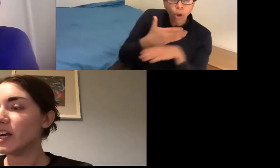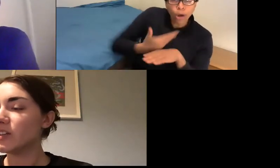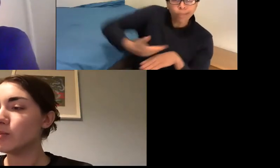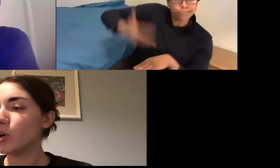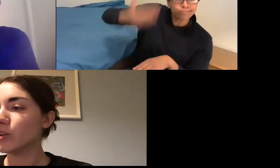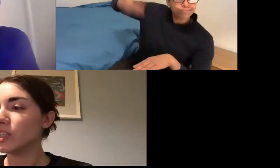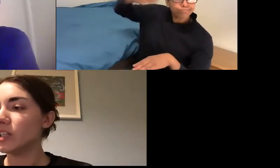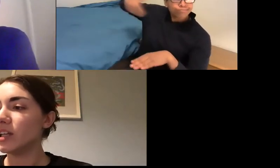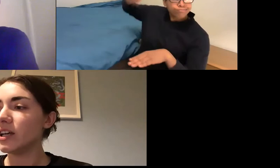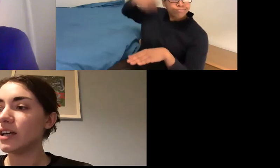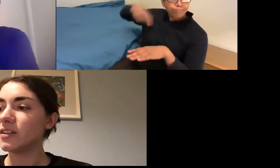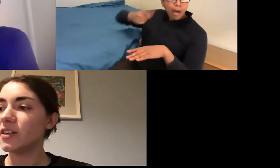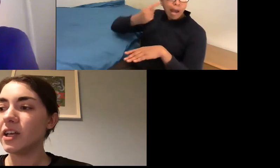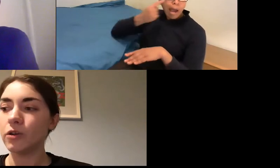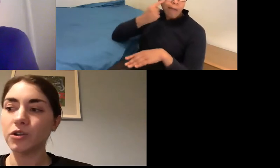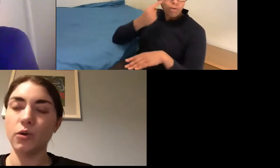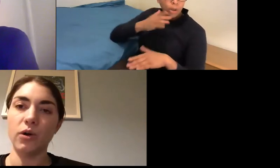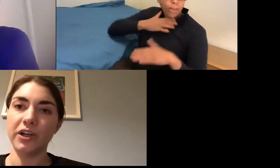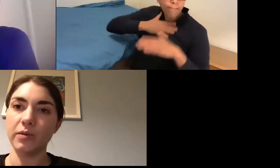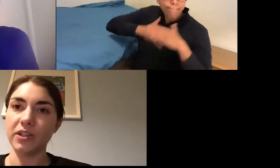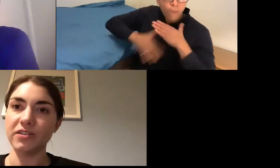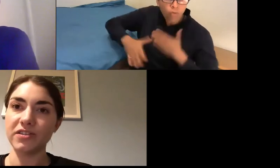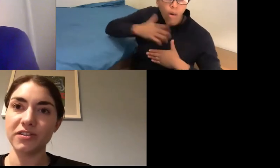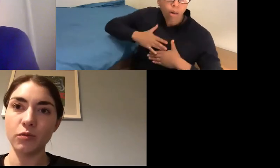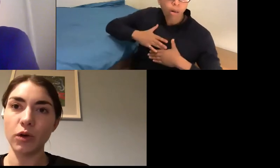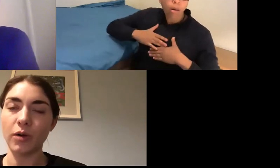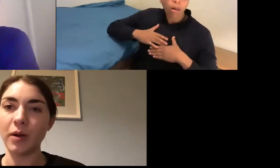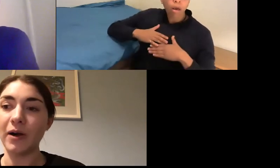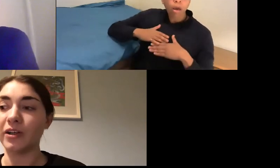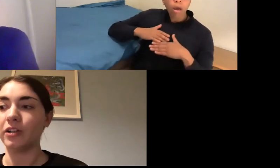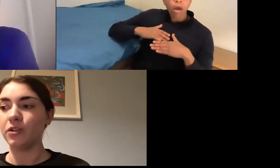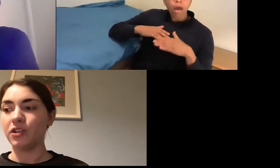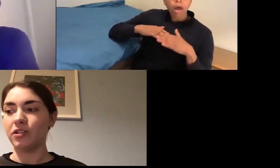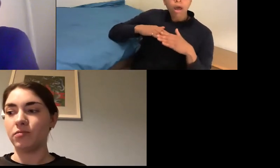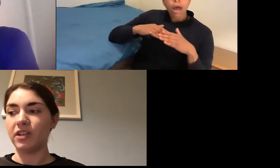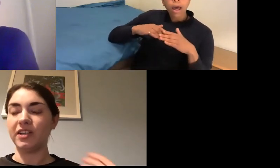at the moral and theological arguments about inclusion and